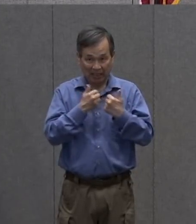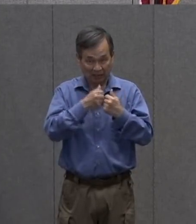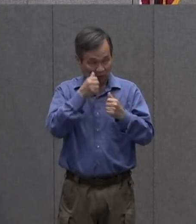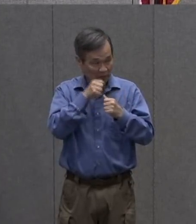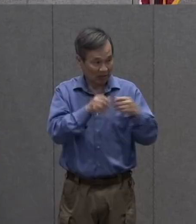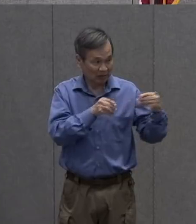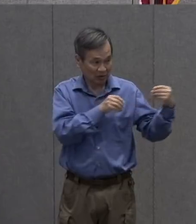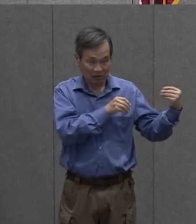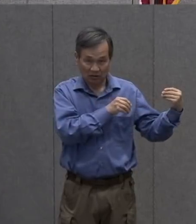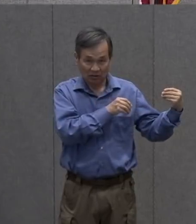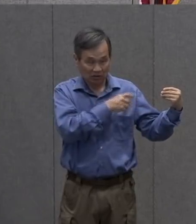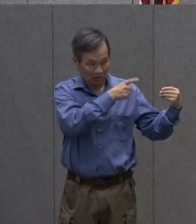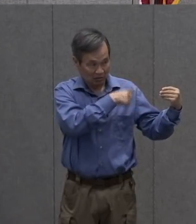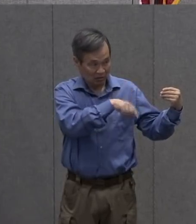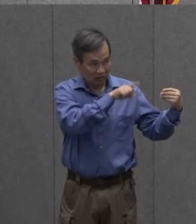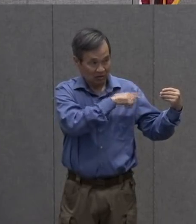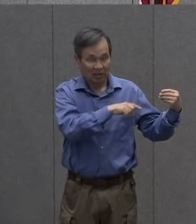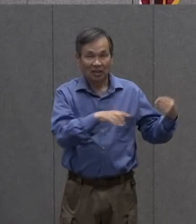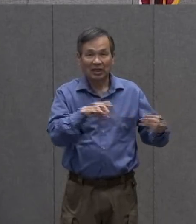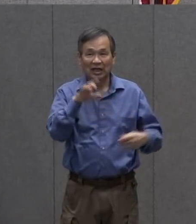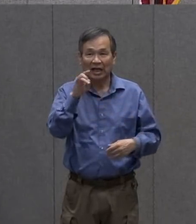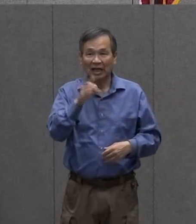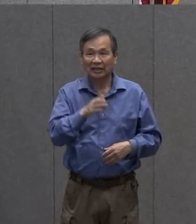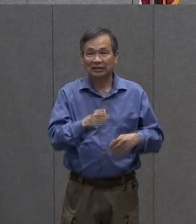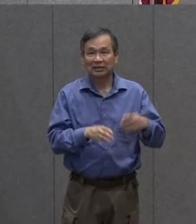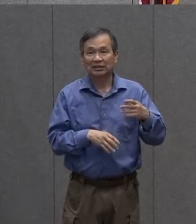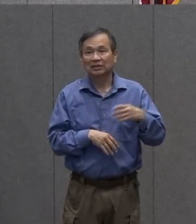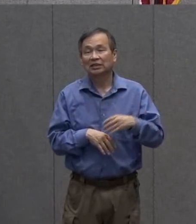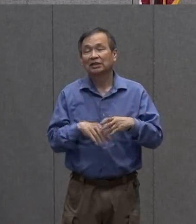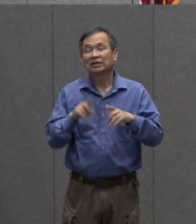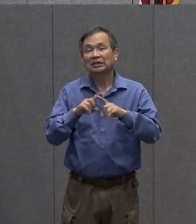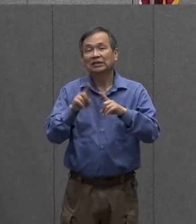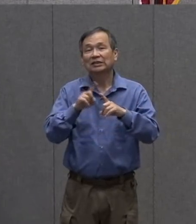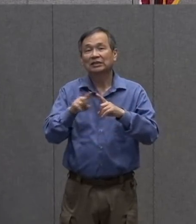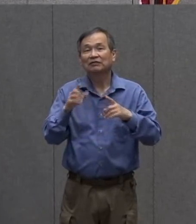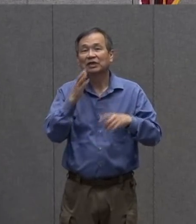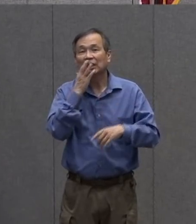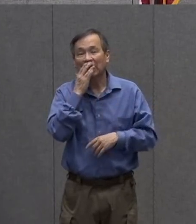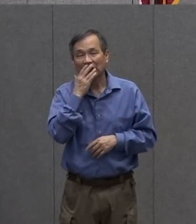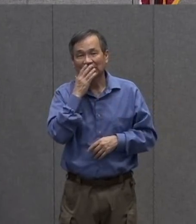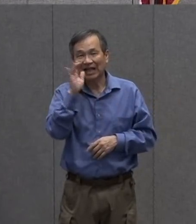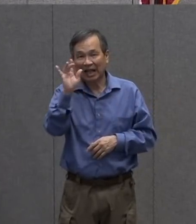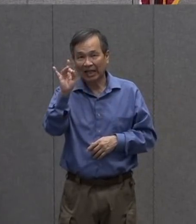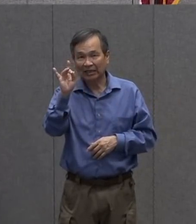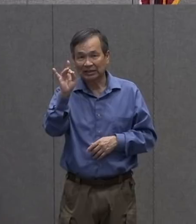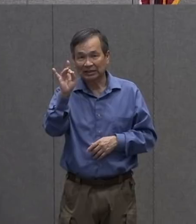I have eight different zones. Eight colors that I used.